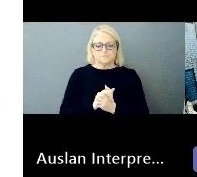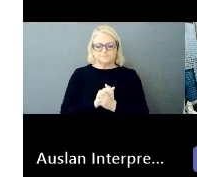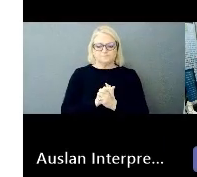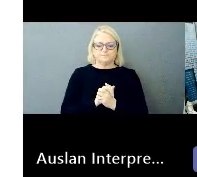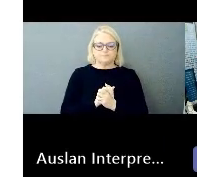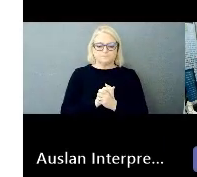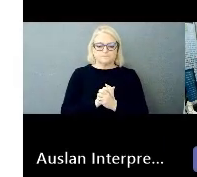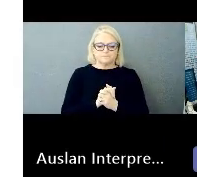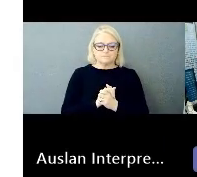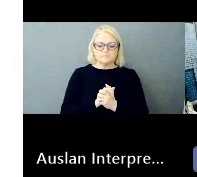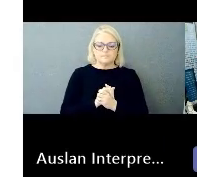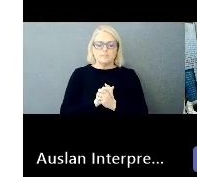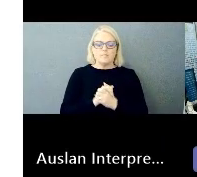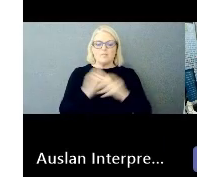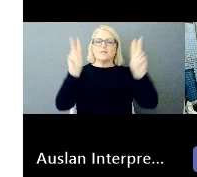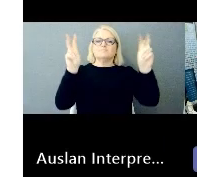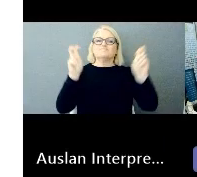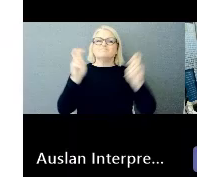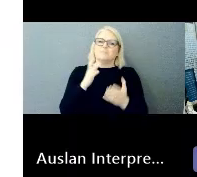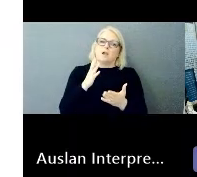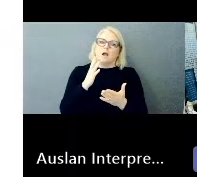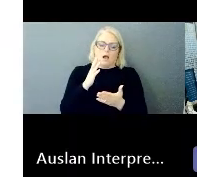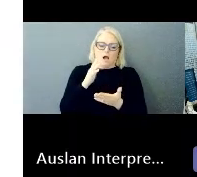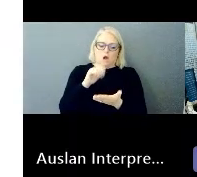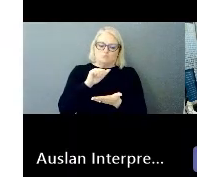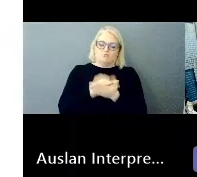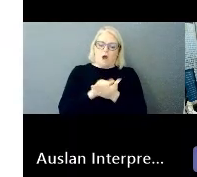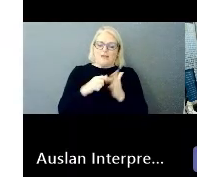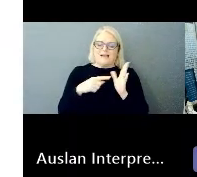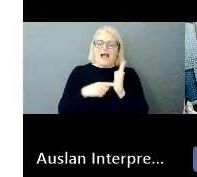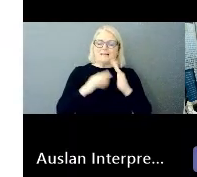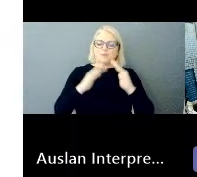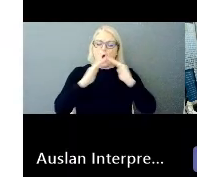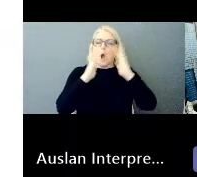And right@home, which is based on MESH, the New South Wales model, this is the randomised control trial